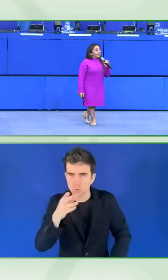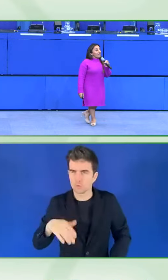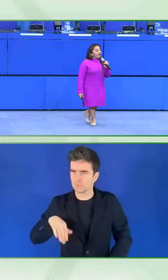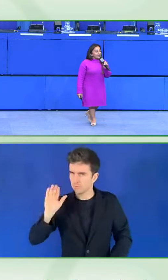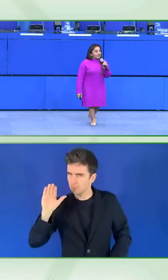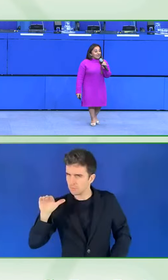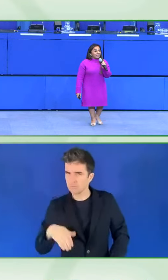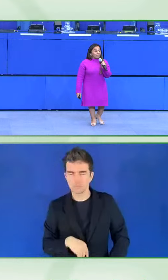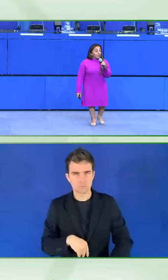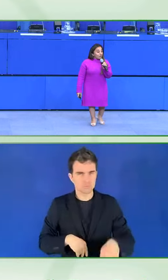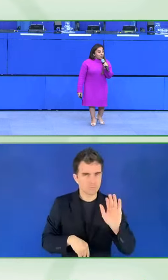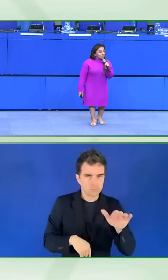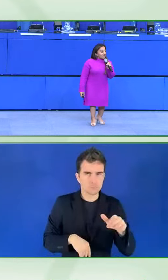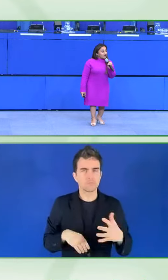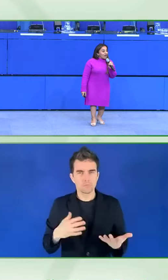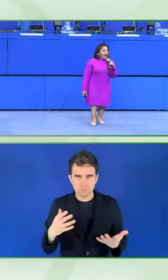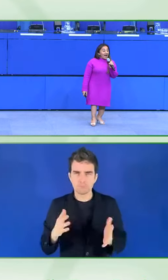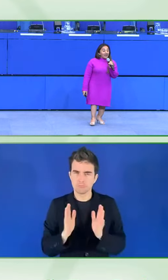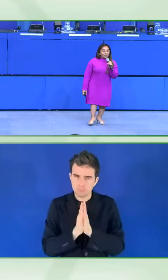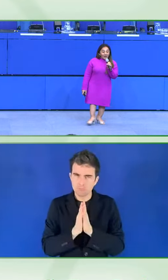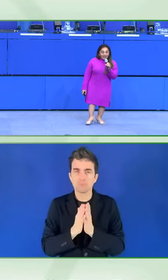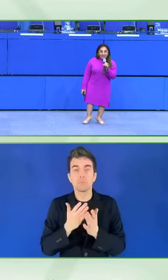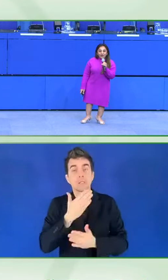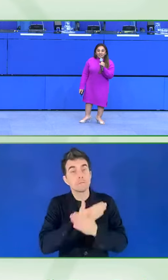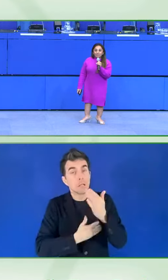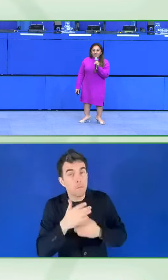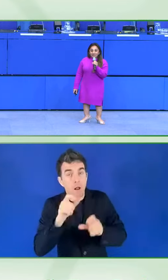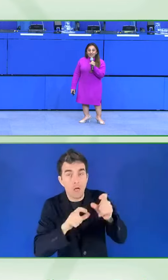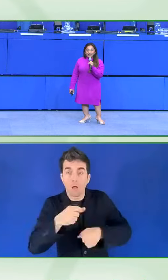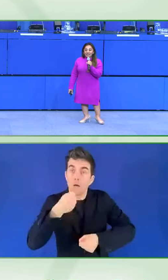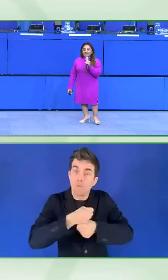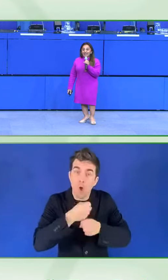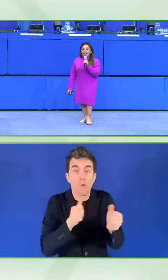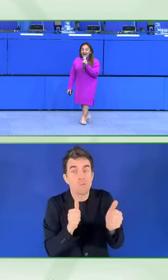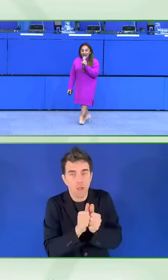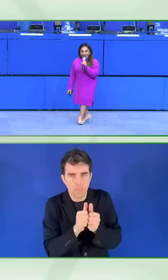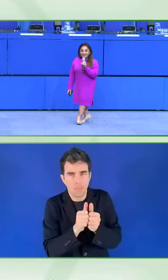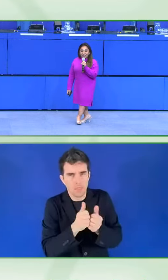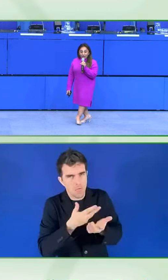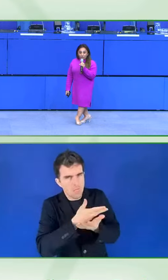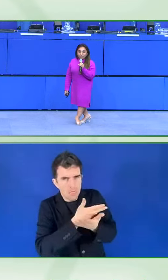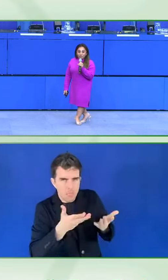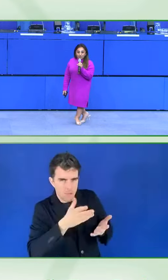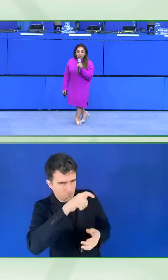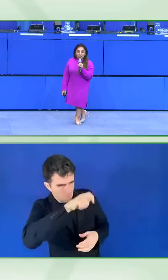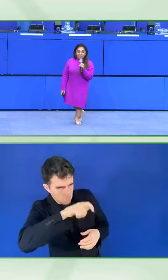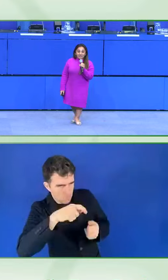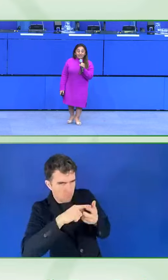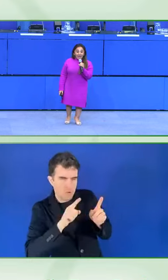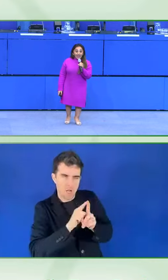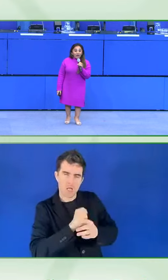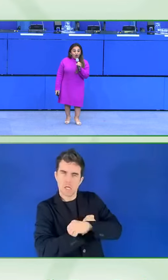is undeniable. That their value goes beyond. I wanted to tell and that their experiences are important, as well as their contributions. They are invaluable.